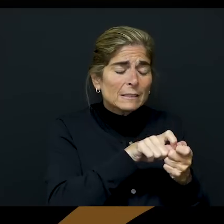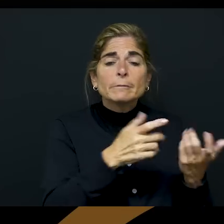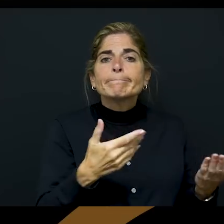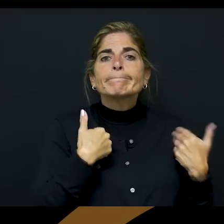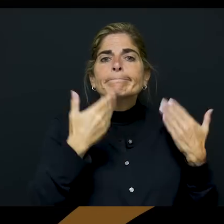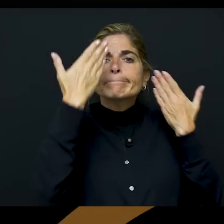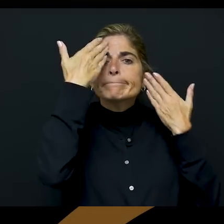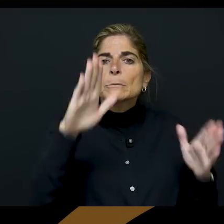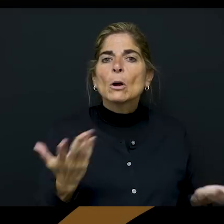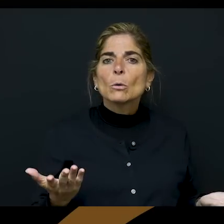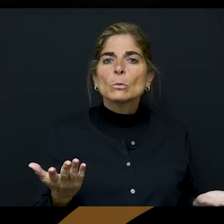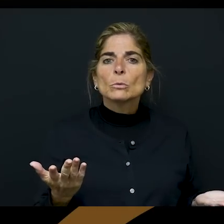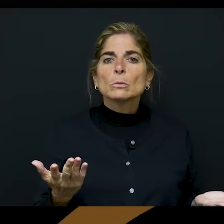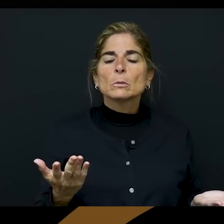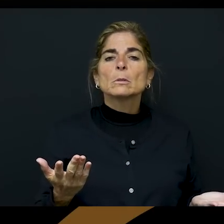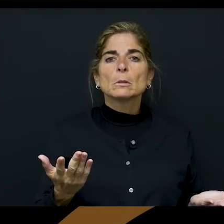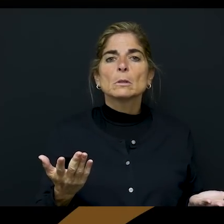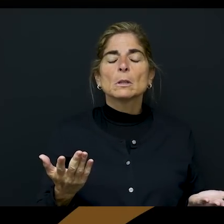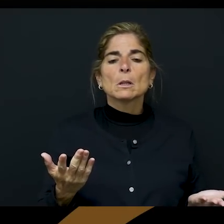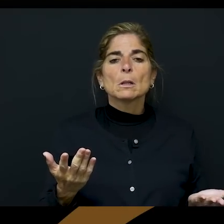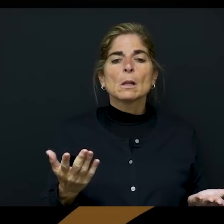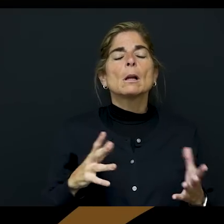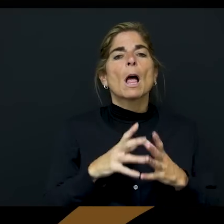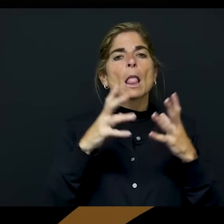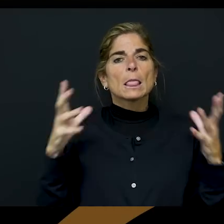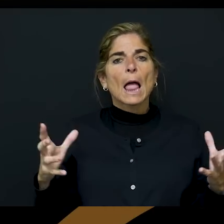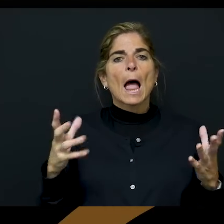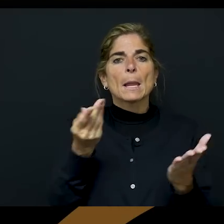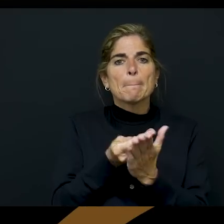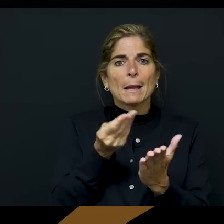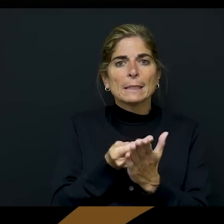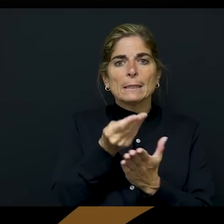And then I realized that whilst I was spending a lot of money as a consumer,